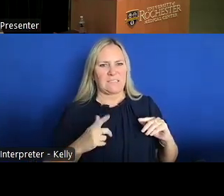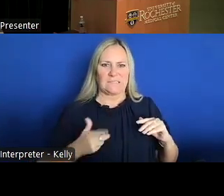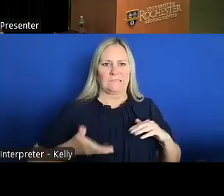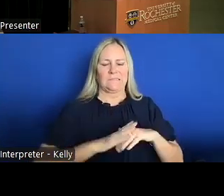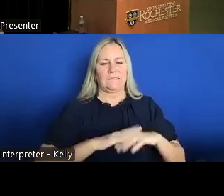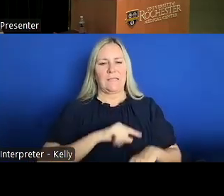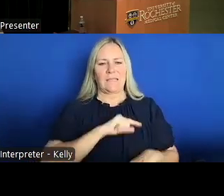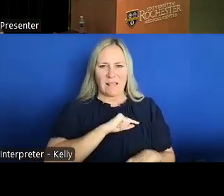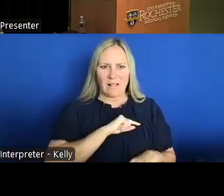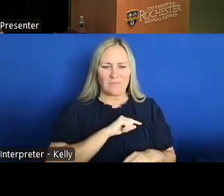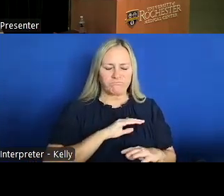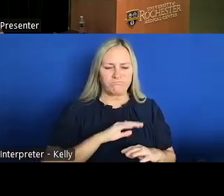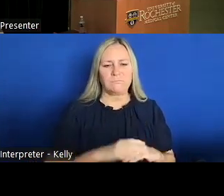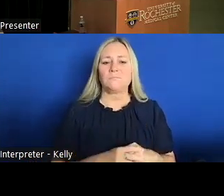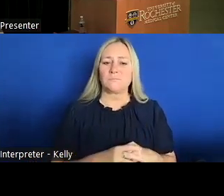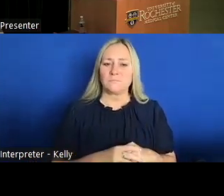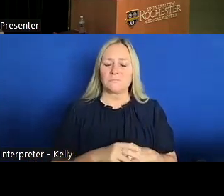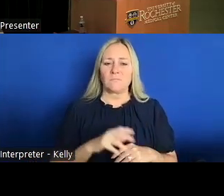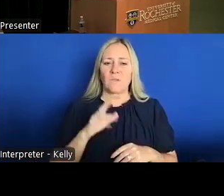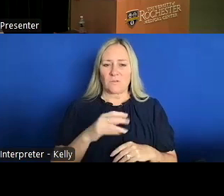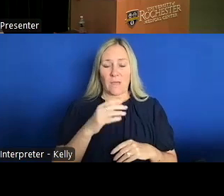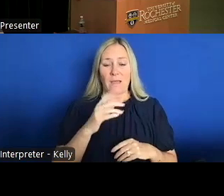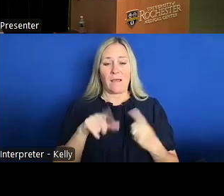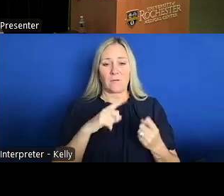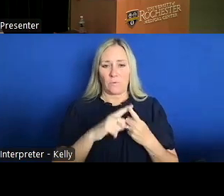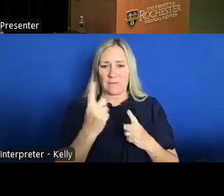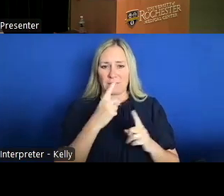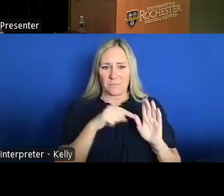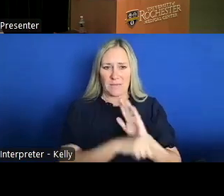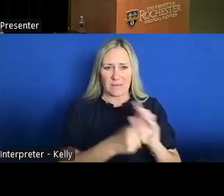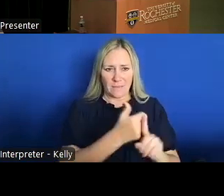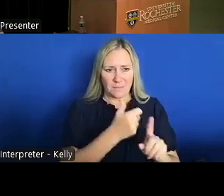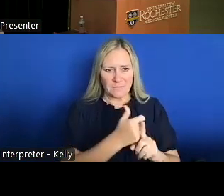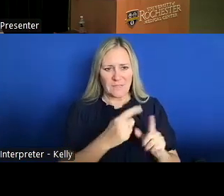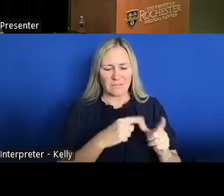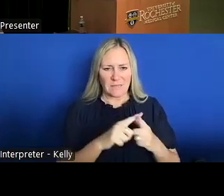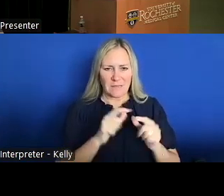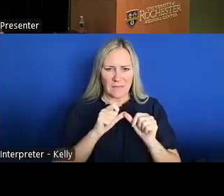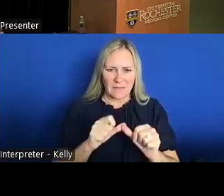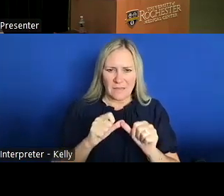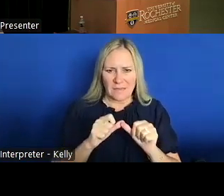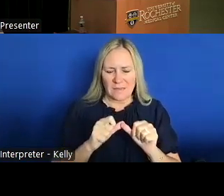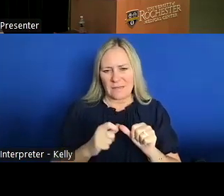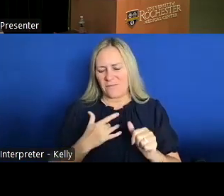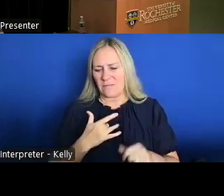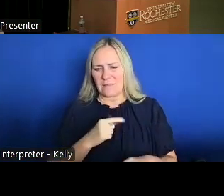suicide and sometimes with violent deaths why how did it happen we may never know we can't know for